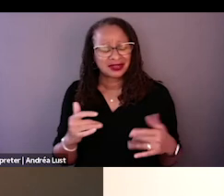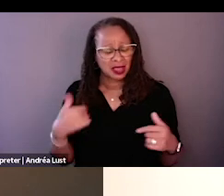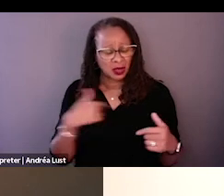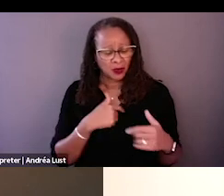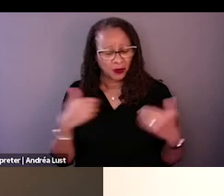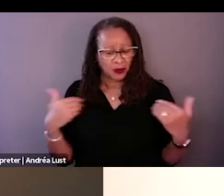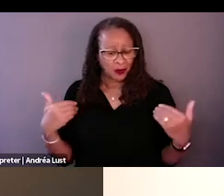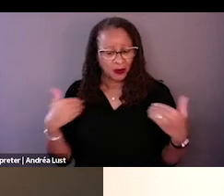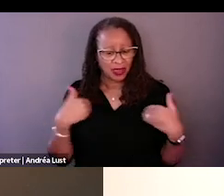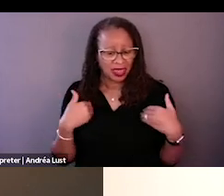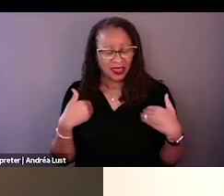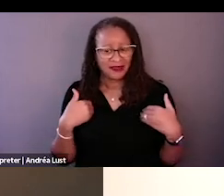that square.